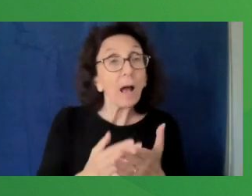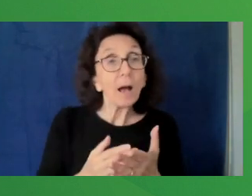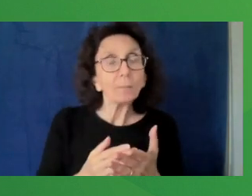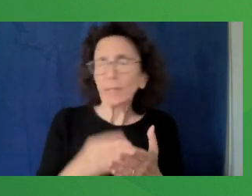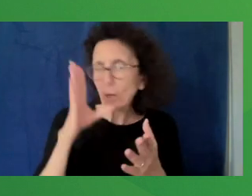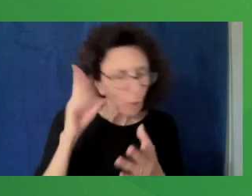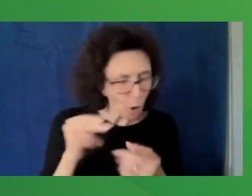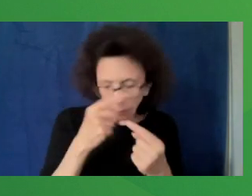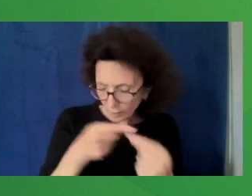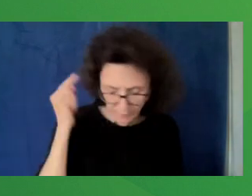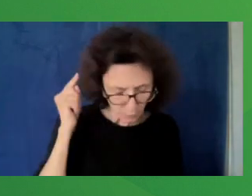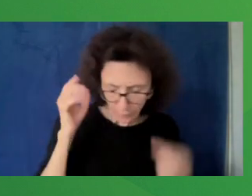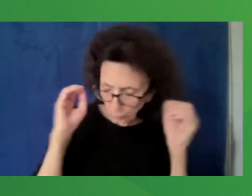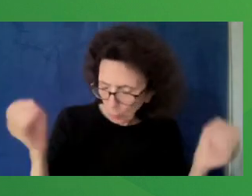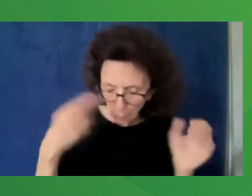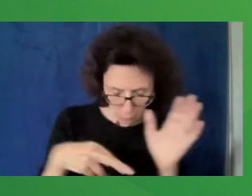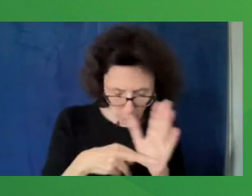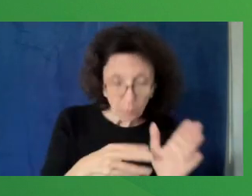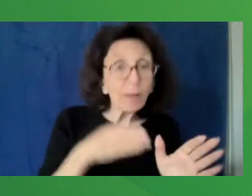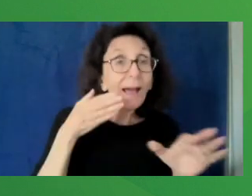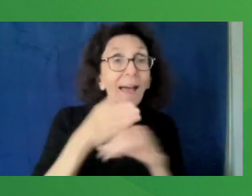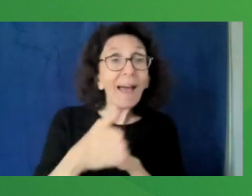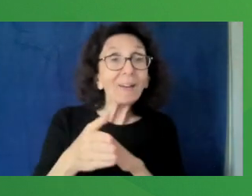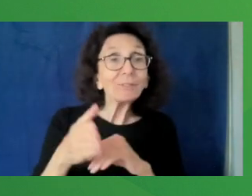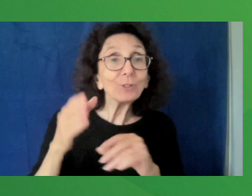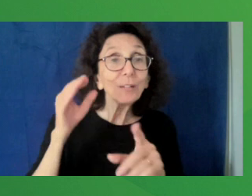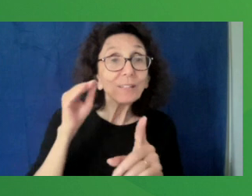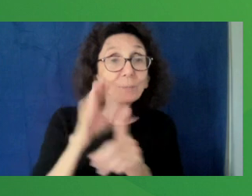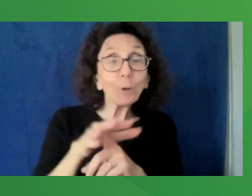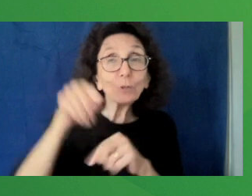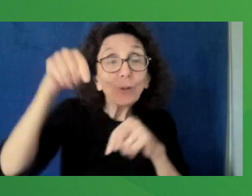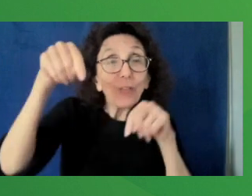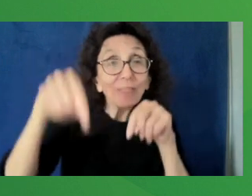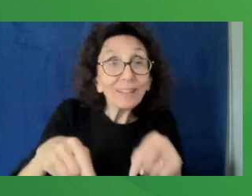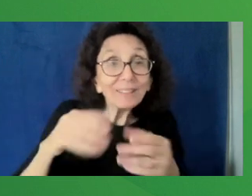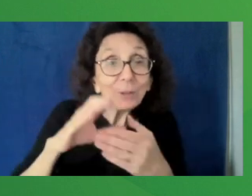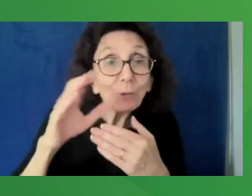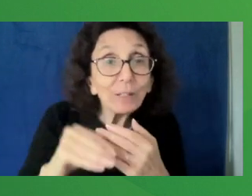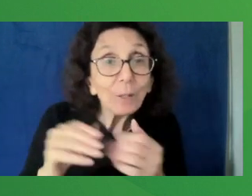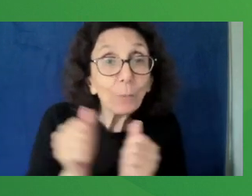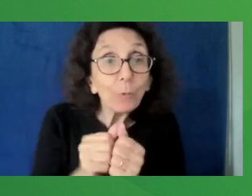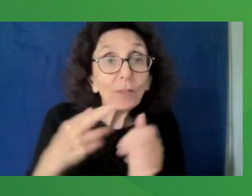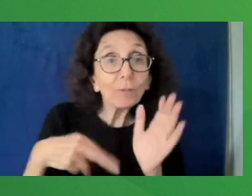but afterwards, just exposure to the curriculum and the role models. We do see some positive